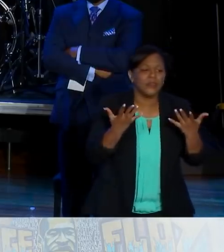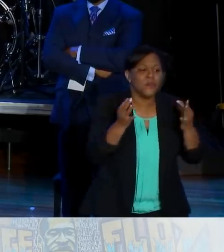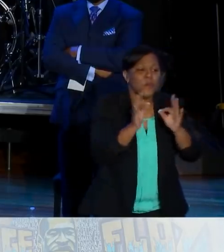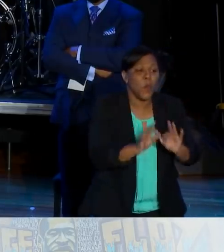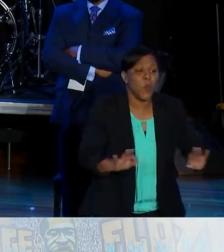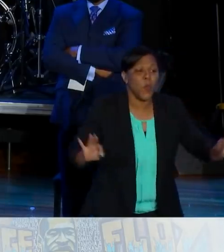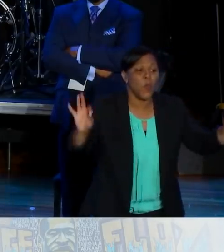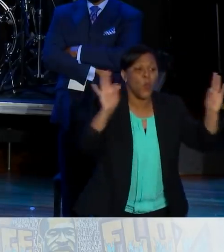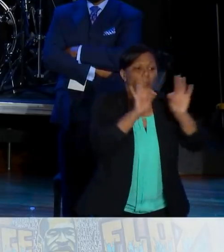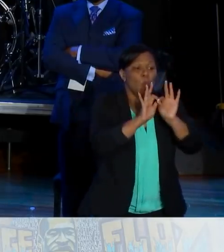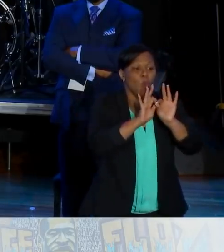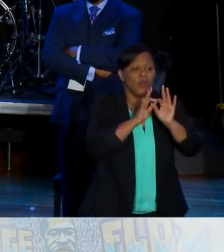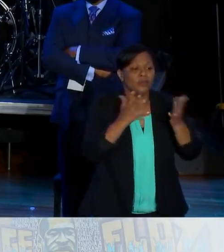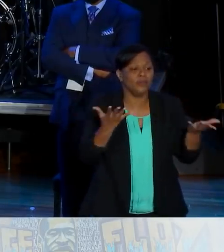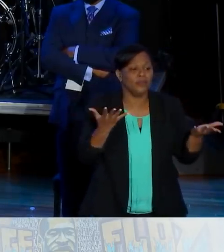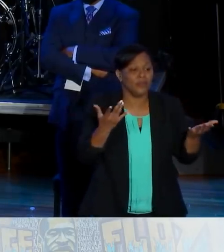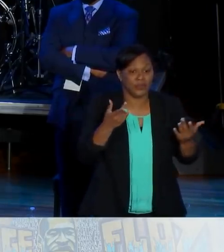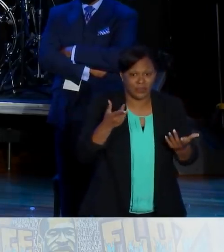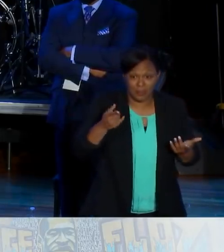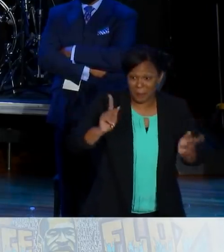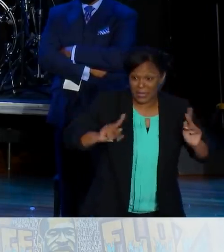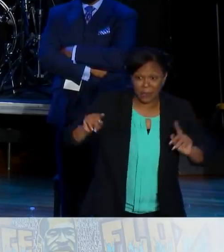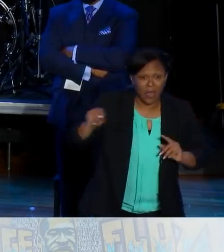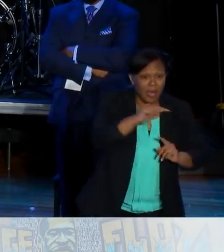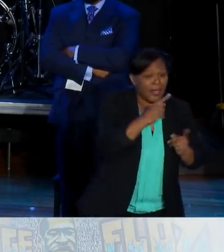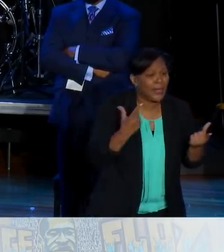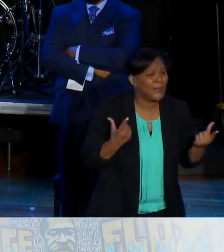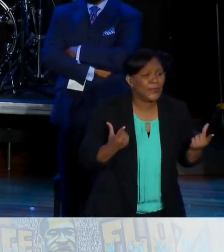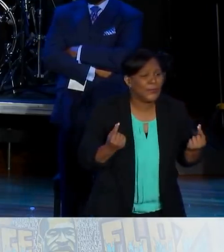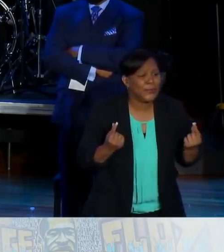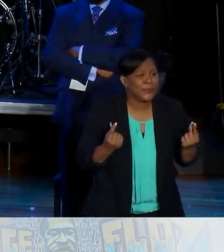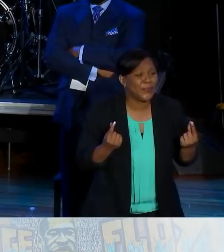GREAT BEACON OF HOPE AND JUSTICE FOR ALL OF THE WORLD TO